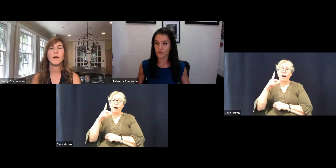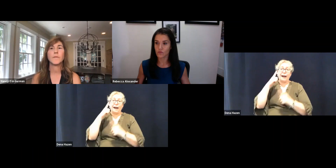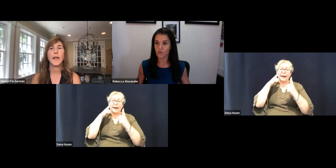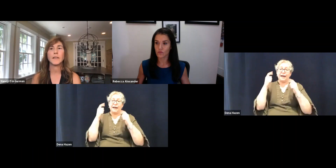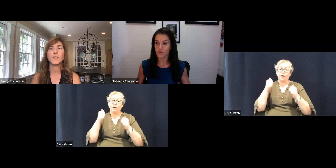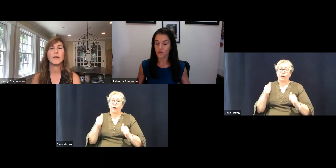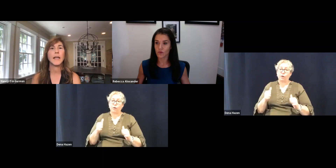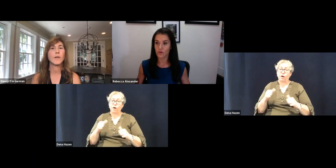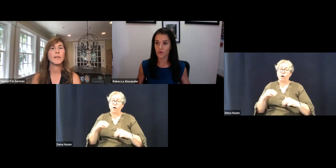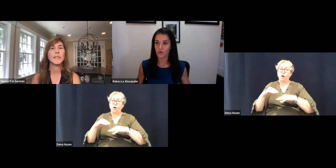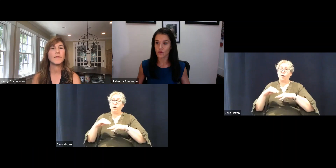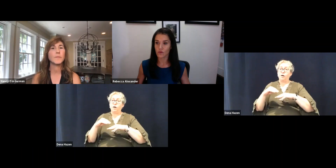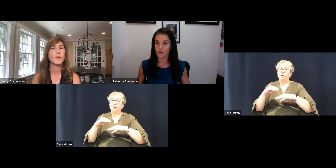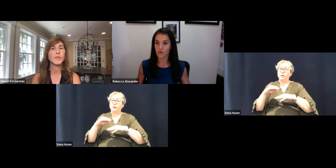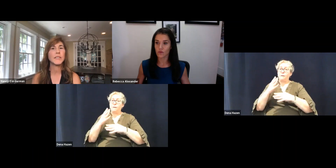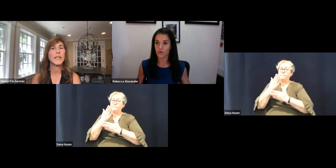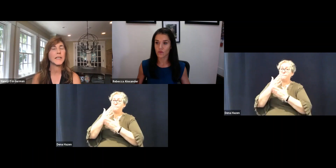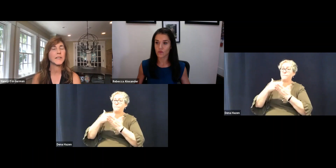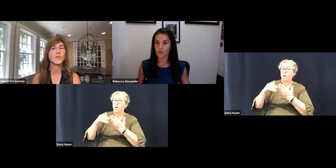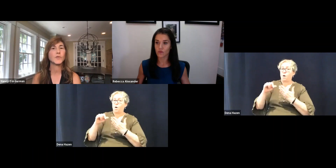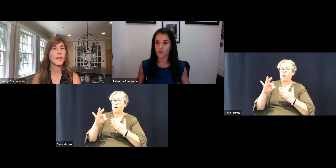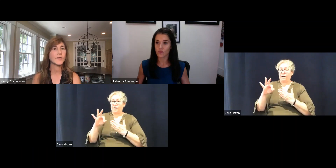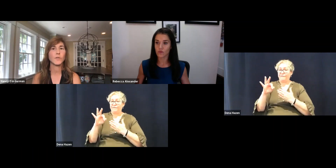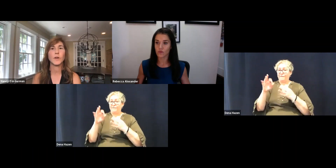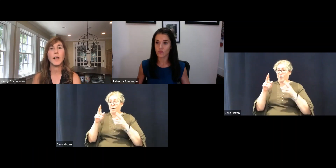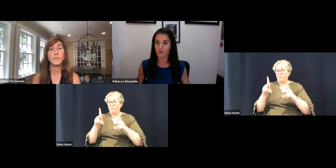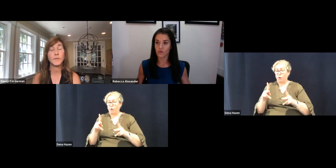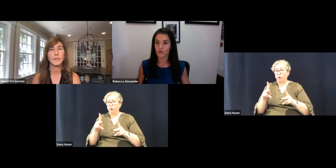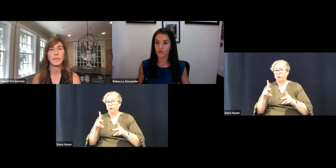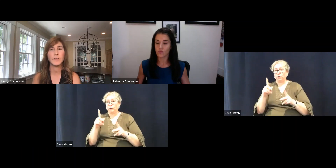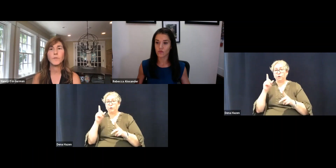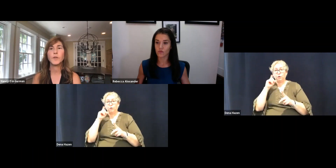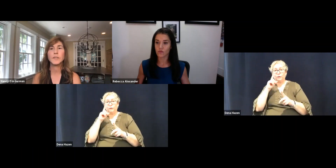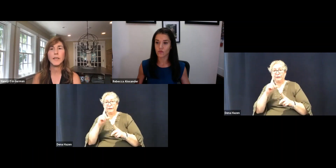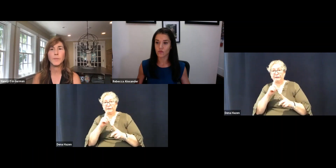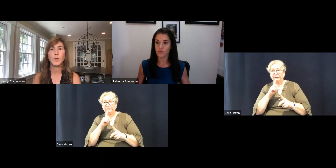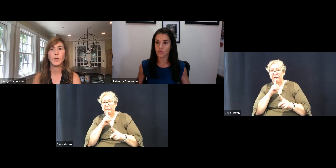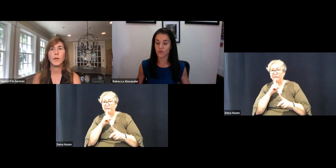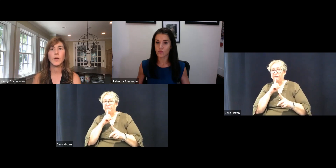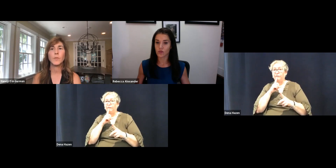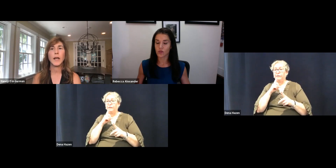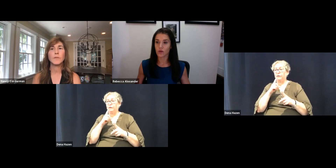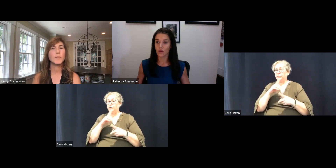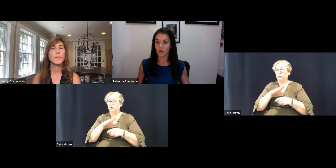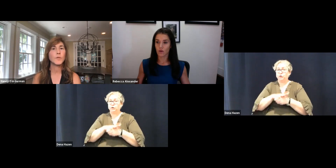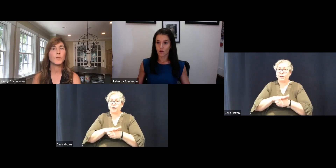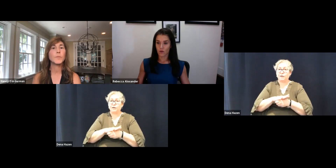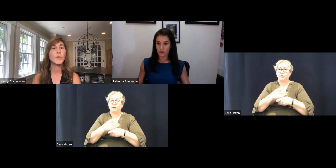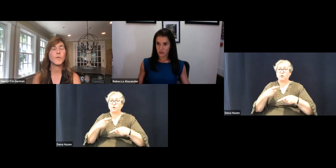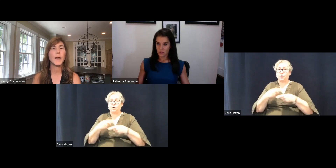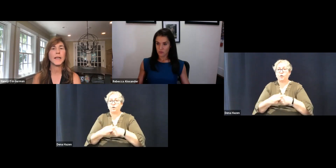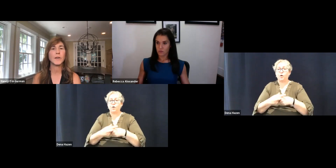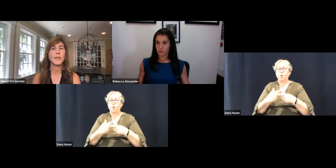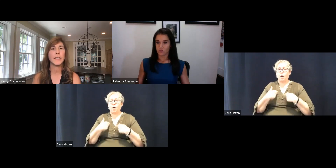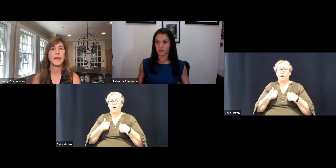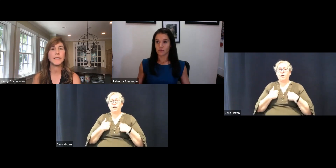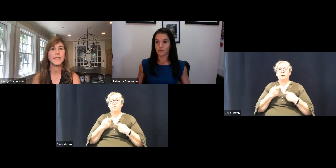a factor in how a deaf person handles stress or conflict? For example, when I remove my hearing aids